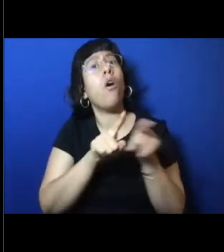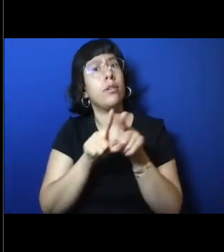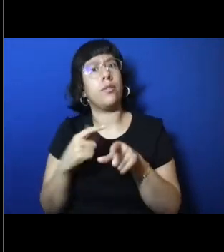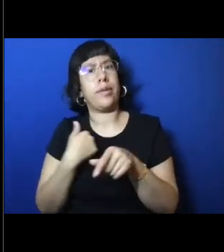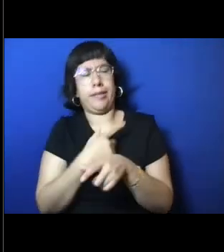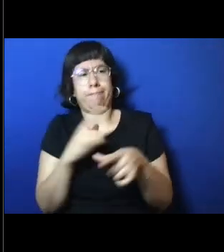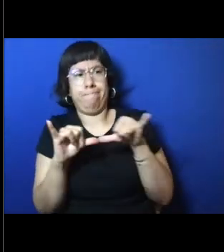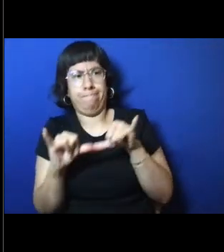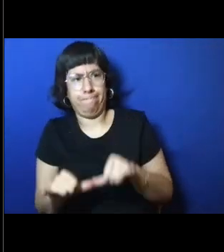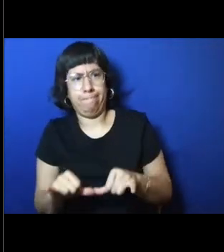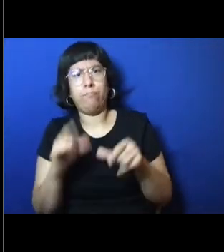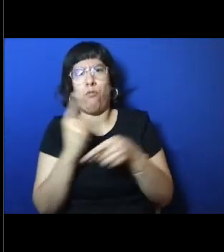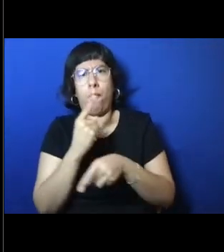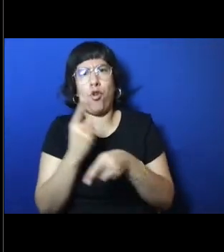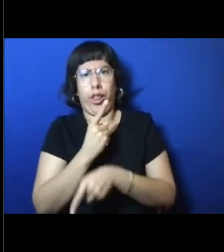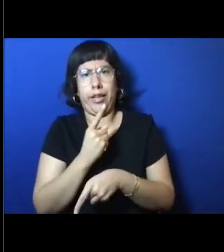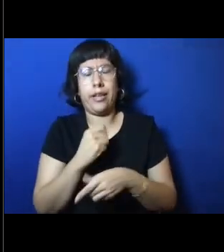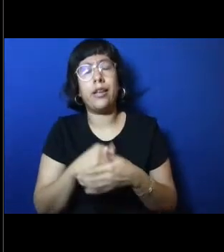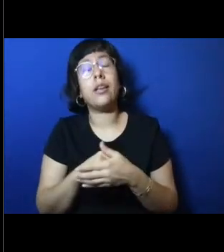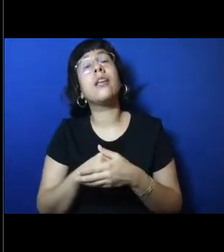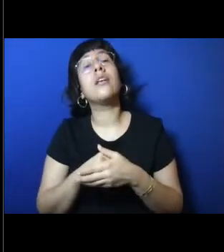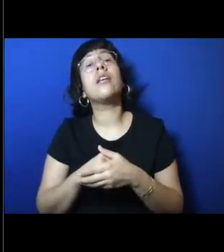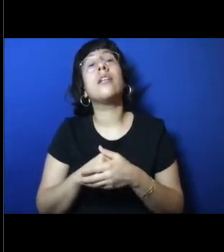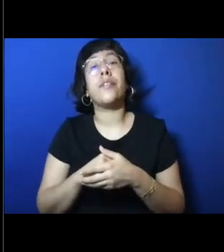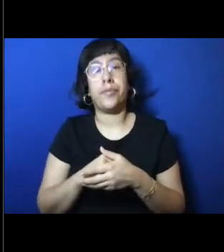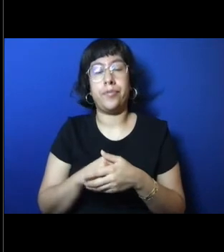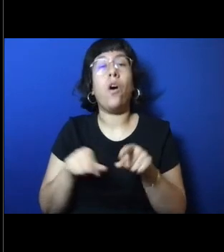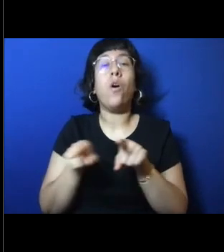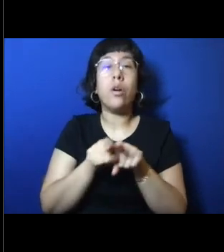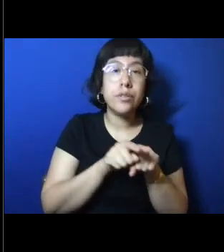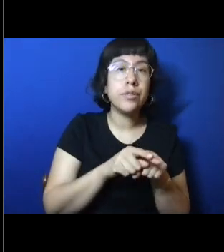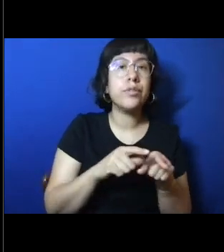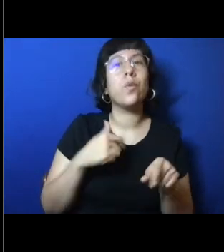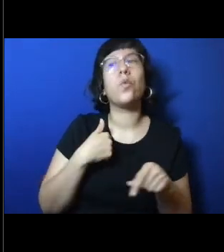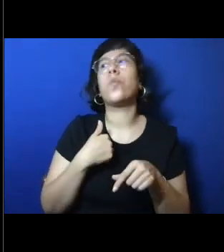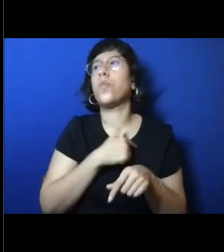And sometimes we do that by having onboard measurements of things that we know,